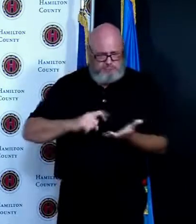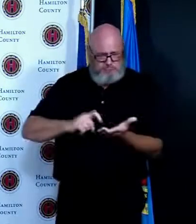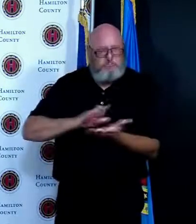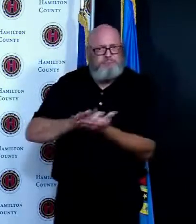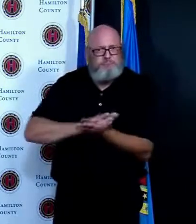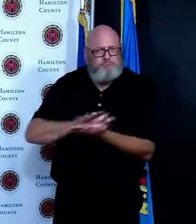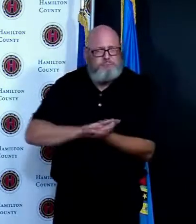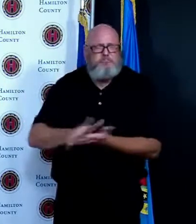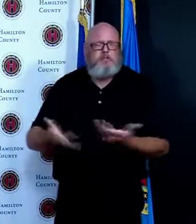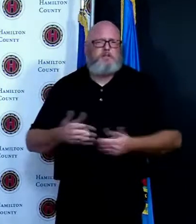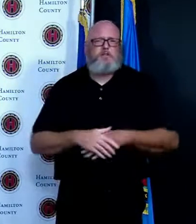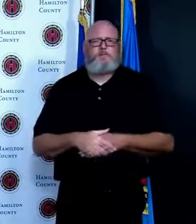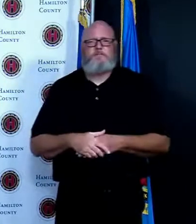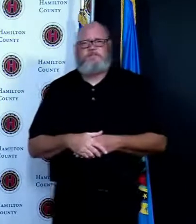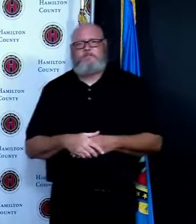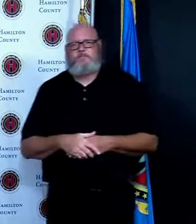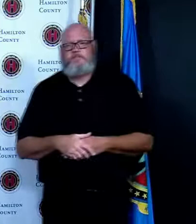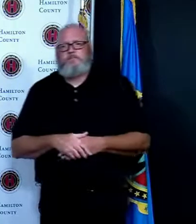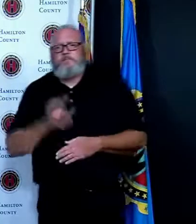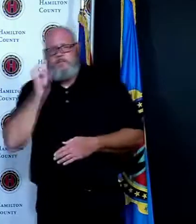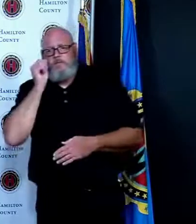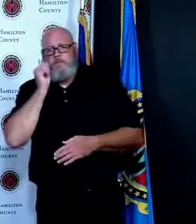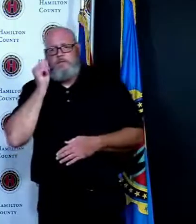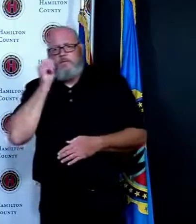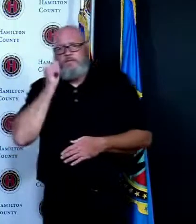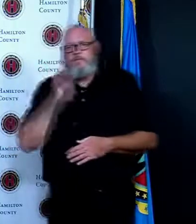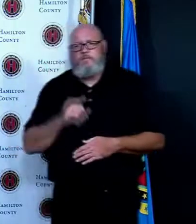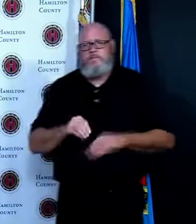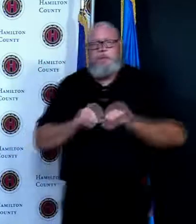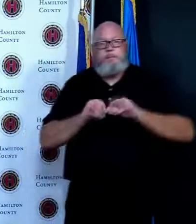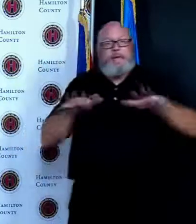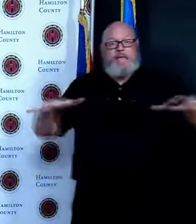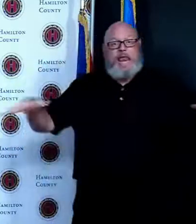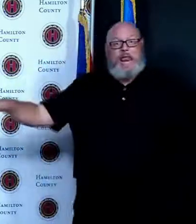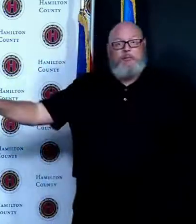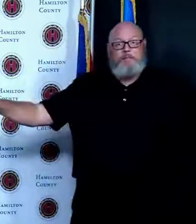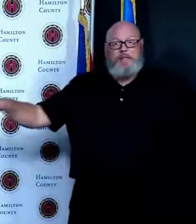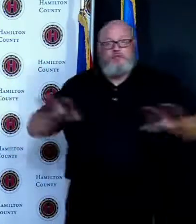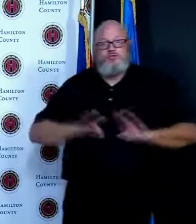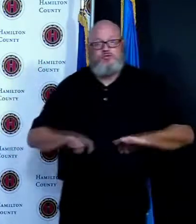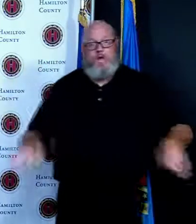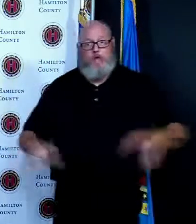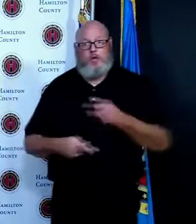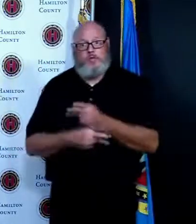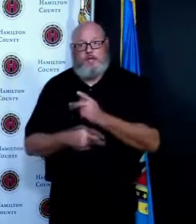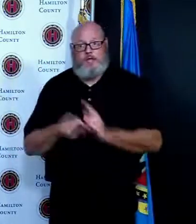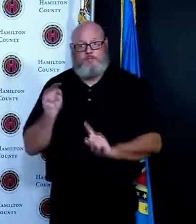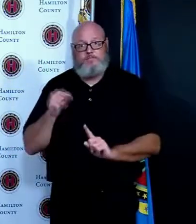is our pandemic child care provider reimbursement program again going back to March the state of